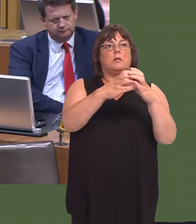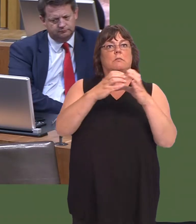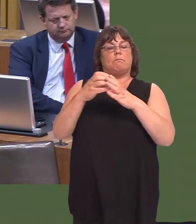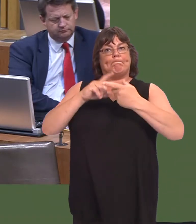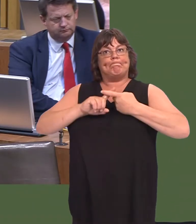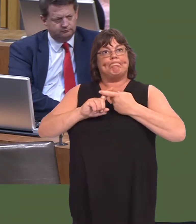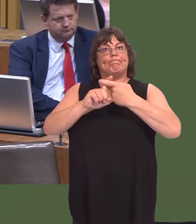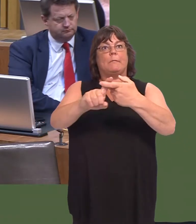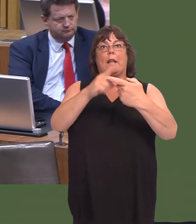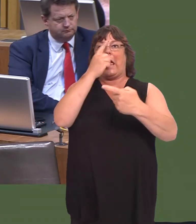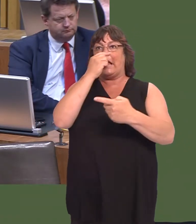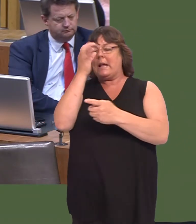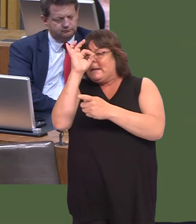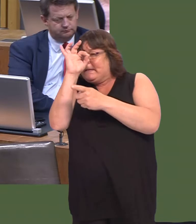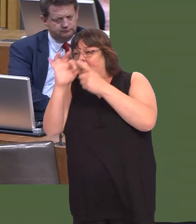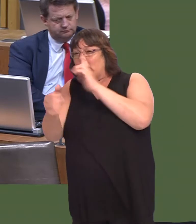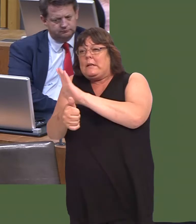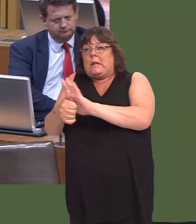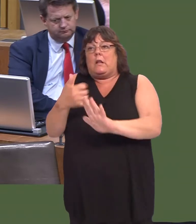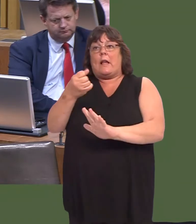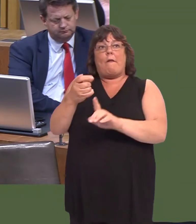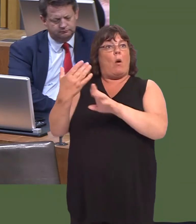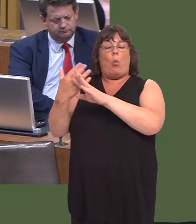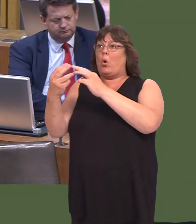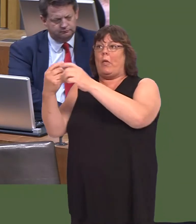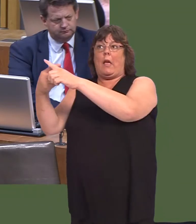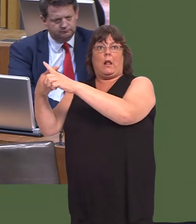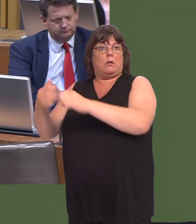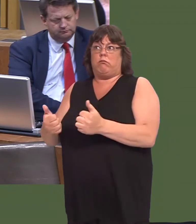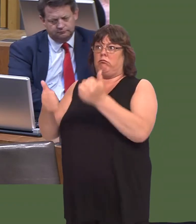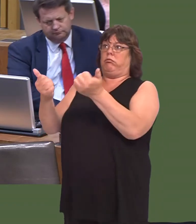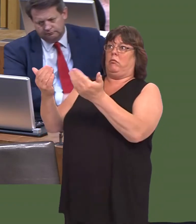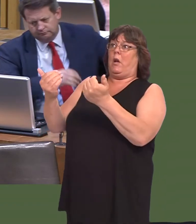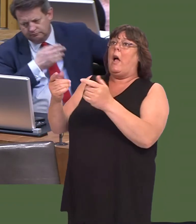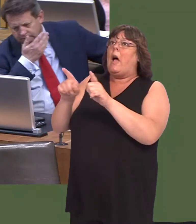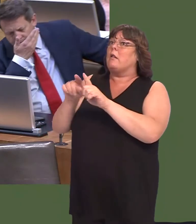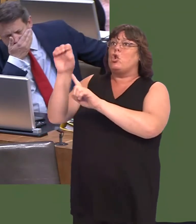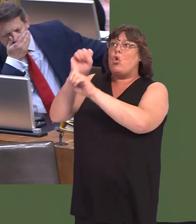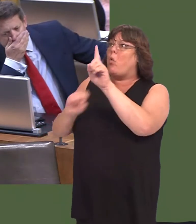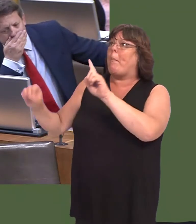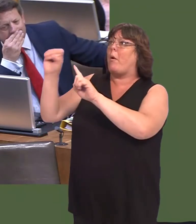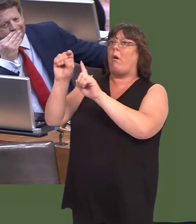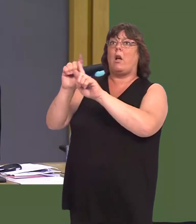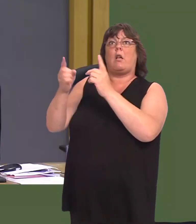they are specialisedóand, of course, weíd promote cross-border working. Indeed, weíd promote working across Europe and across the world, because in that way,